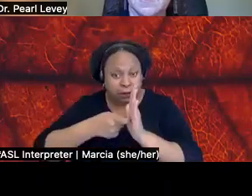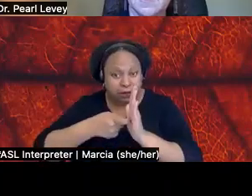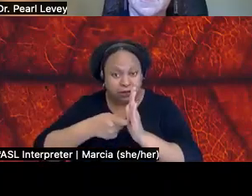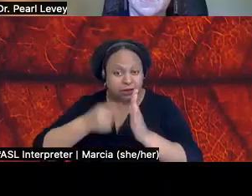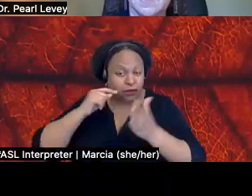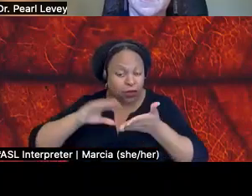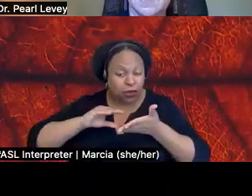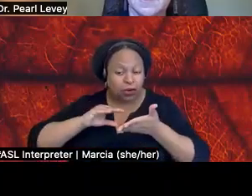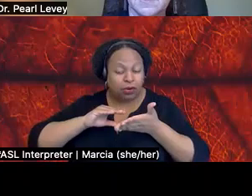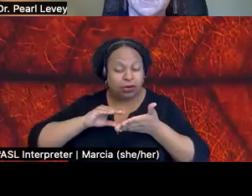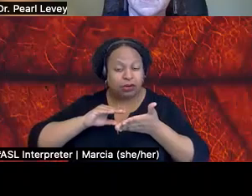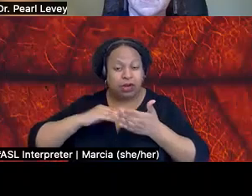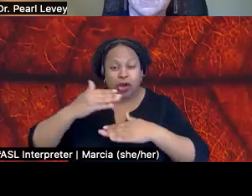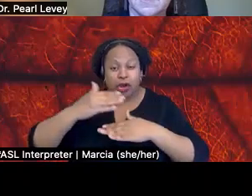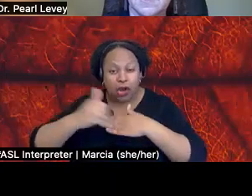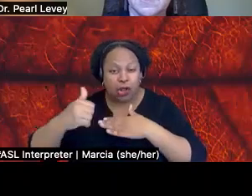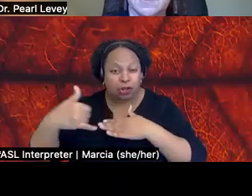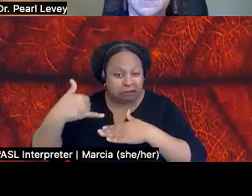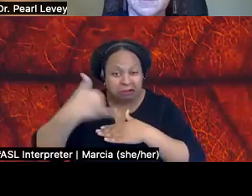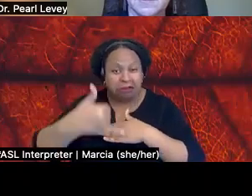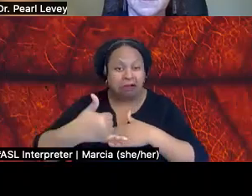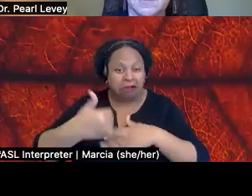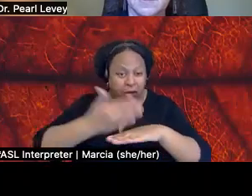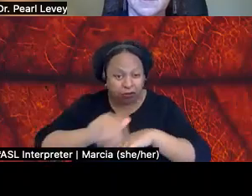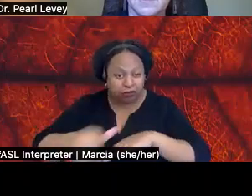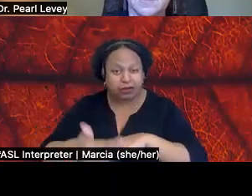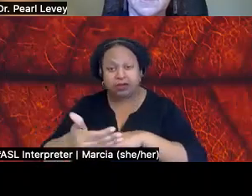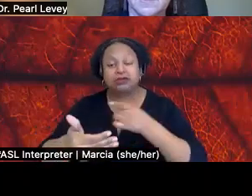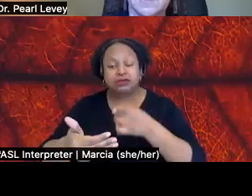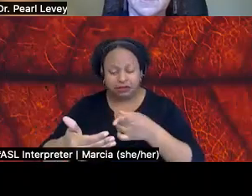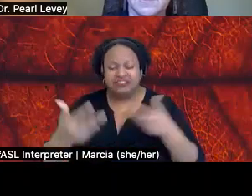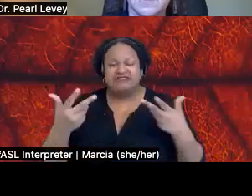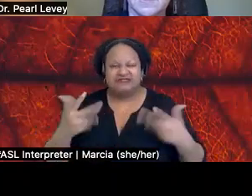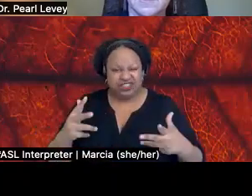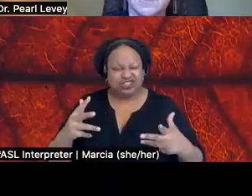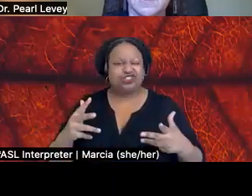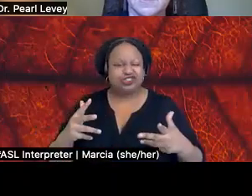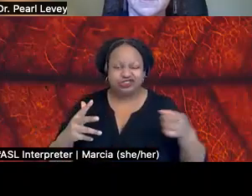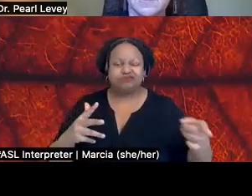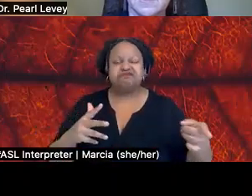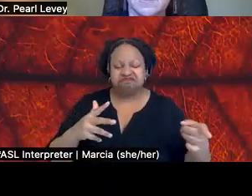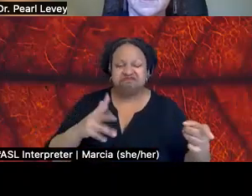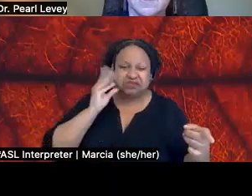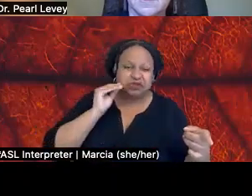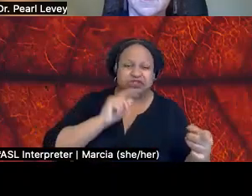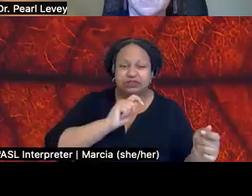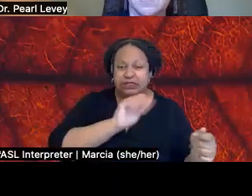And we've been able to make adjustments to the learner schedule so that they do stay on until